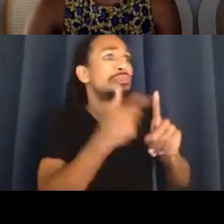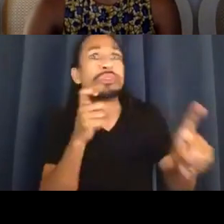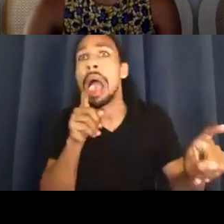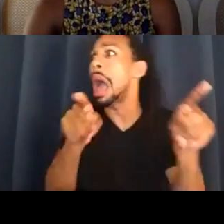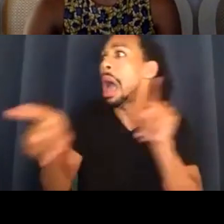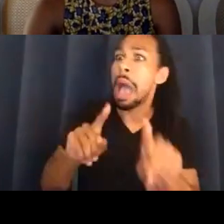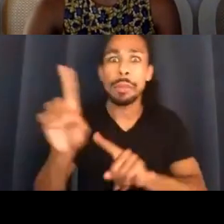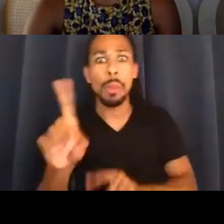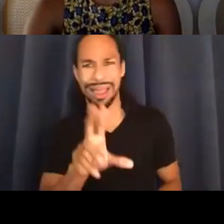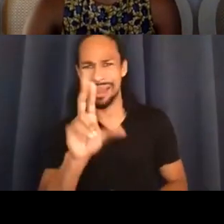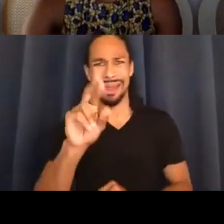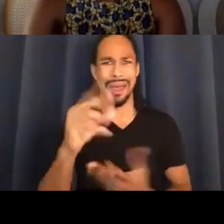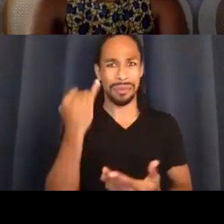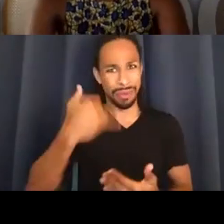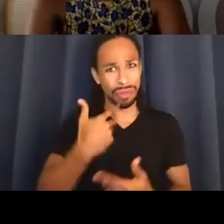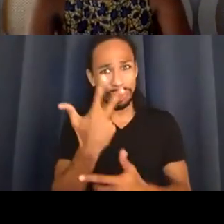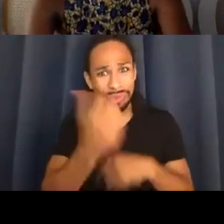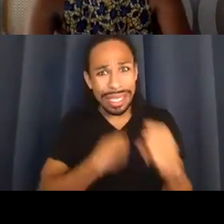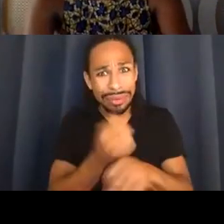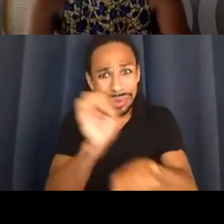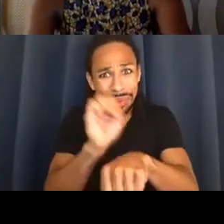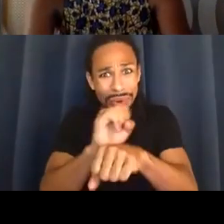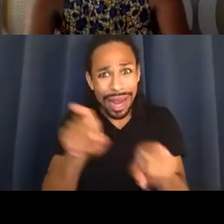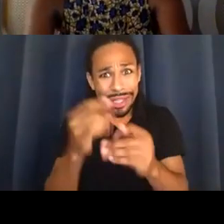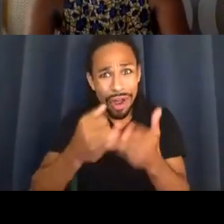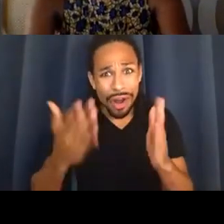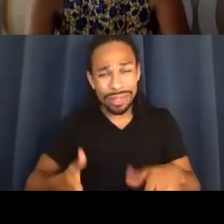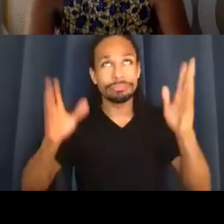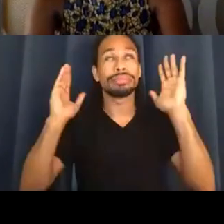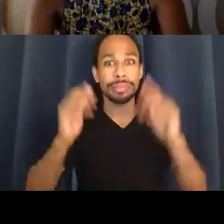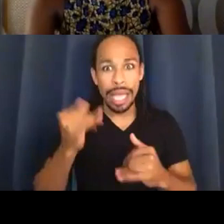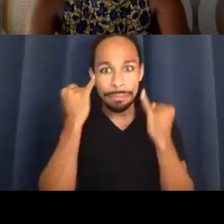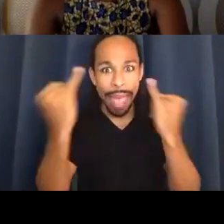I've been focused a lot on that. I also think theaters, this is my plug for